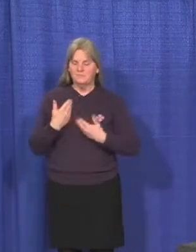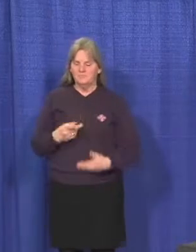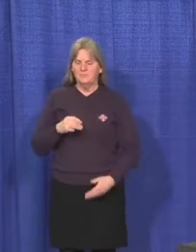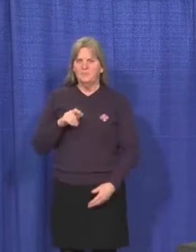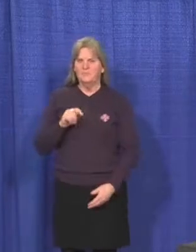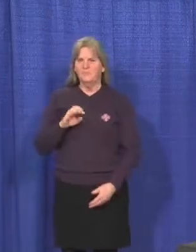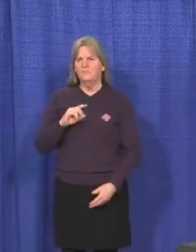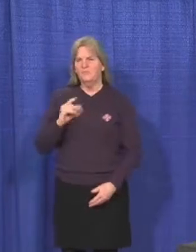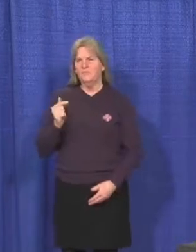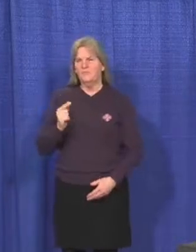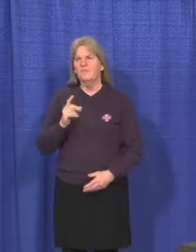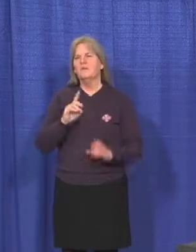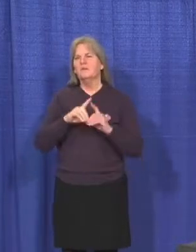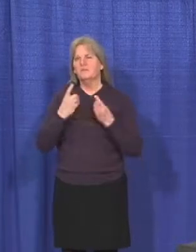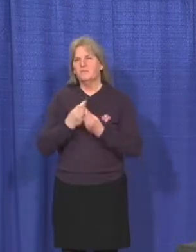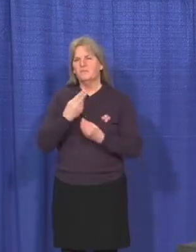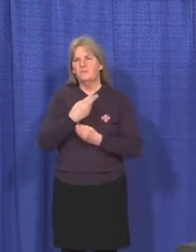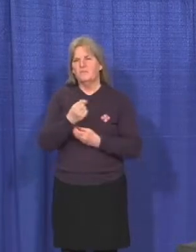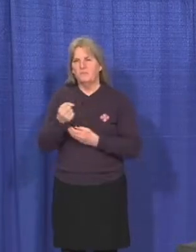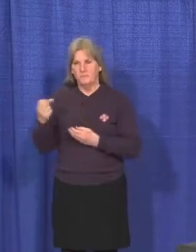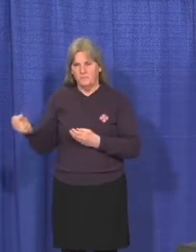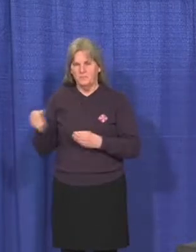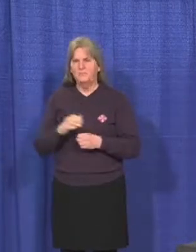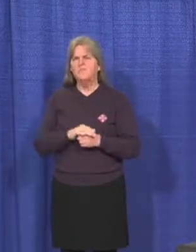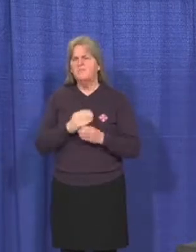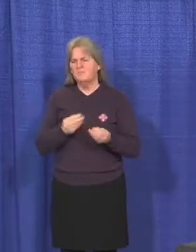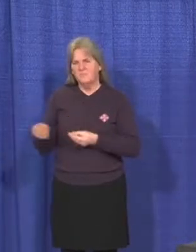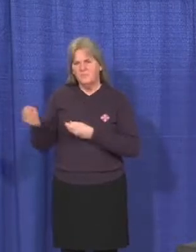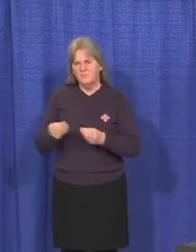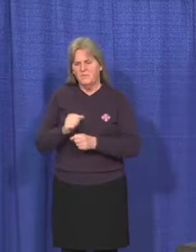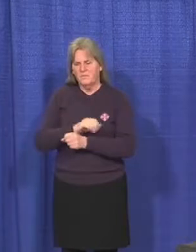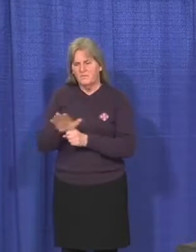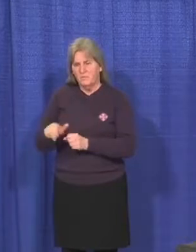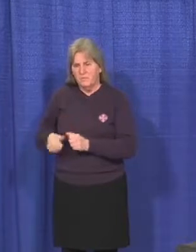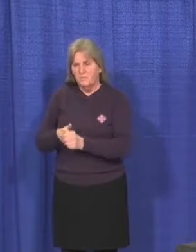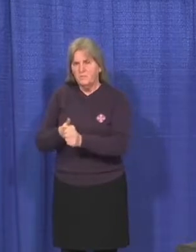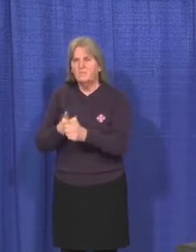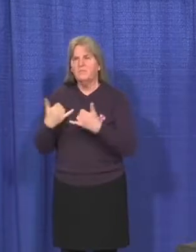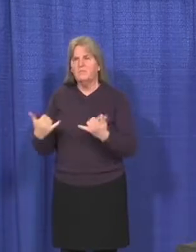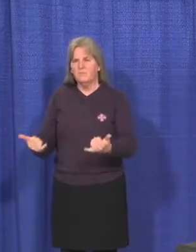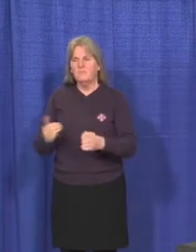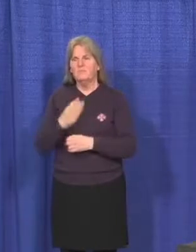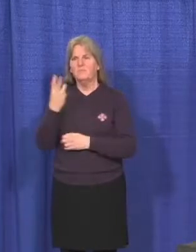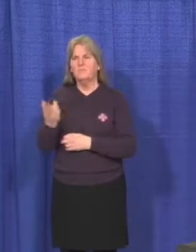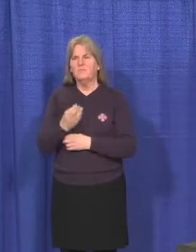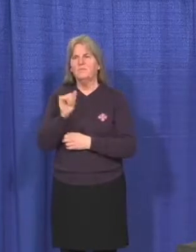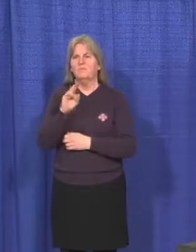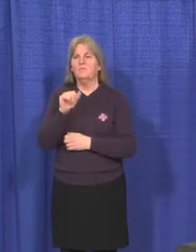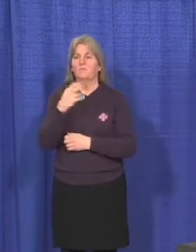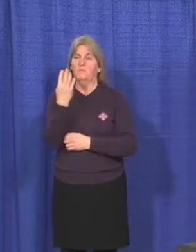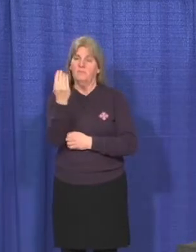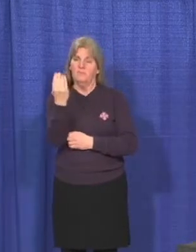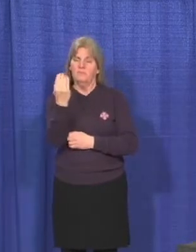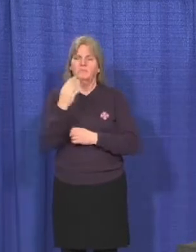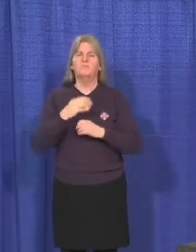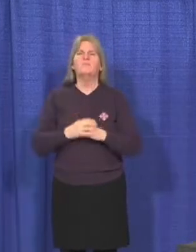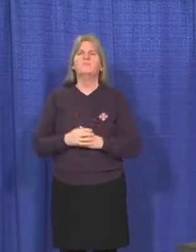I'm Pat Living with the Department of health and social services Andrea moderator for this COVID-19 update.